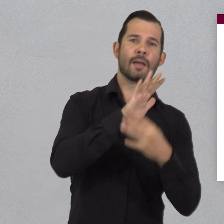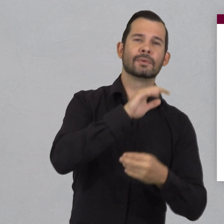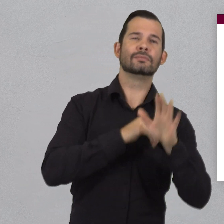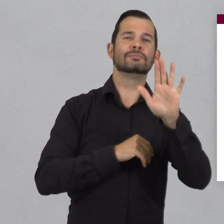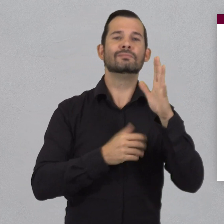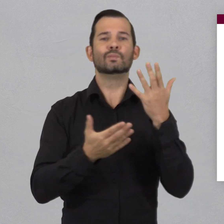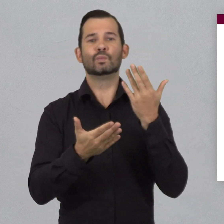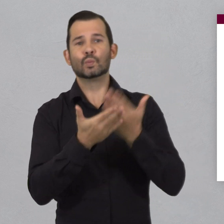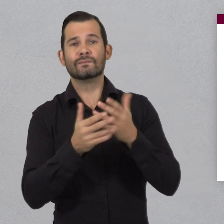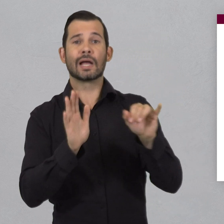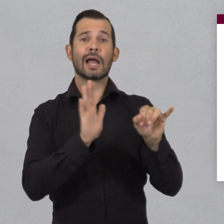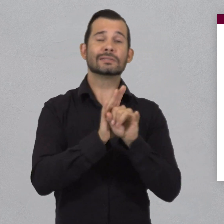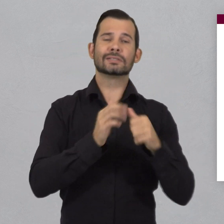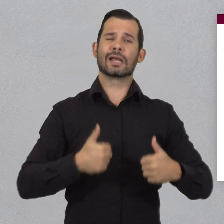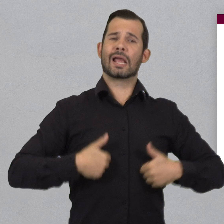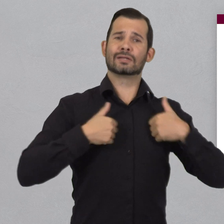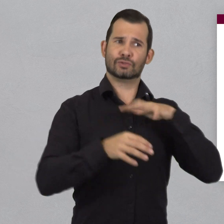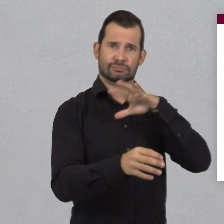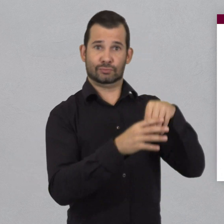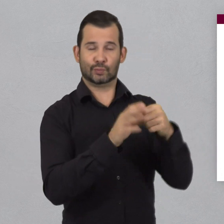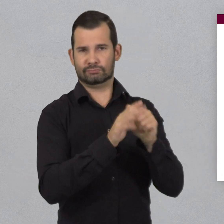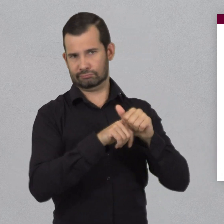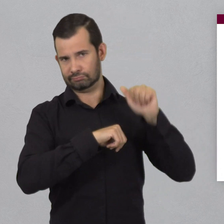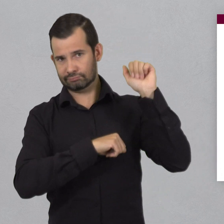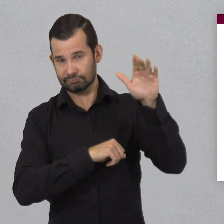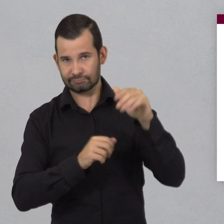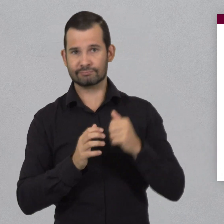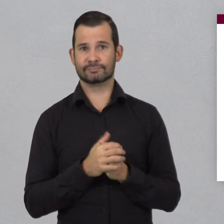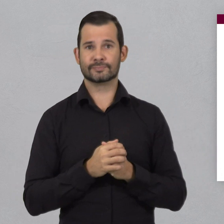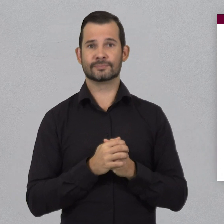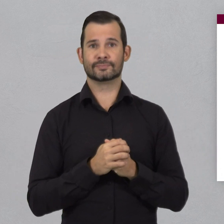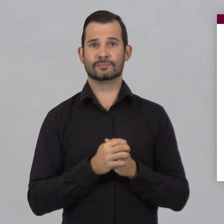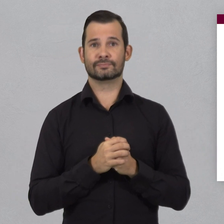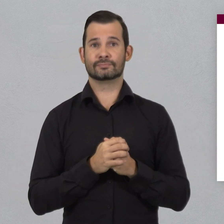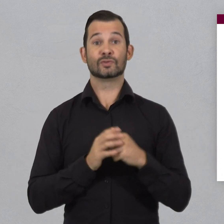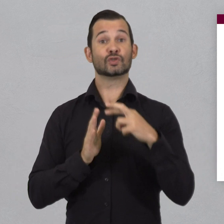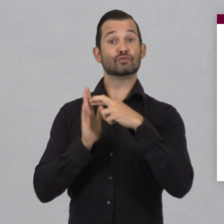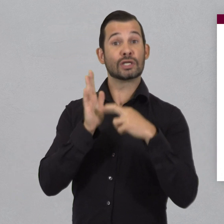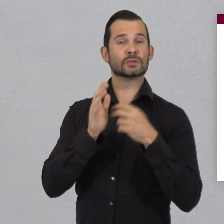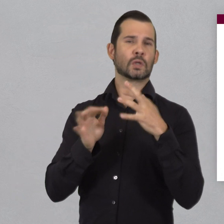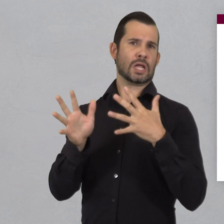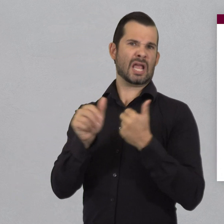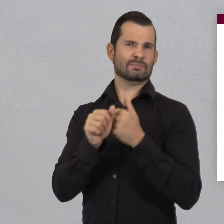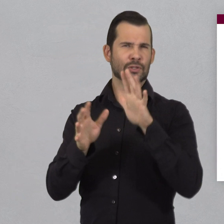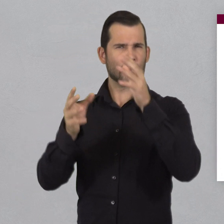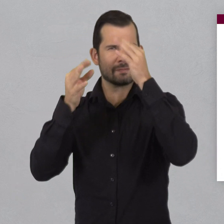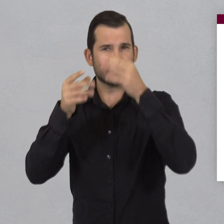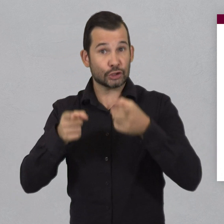your proof of identity and address. Register or update your information